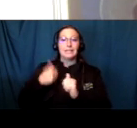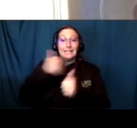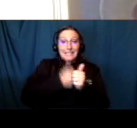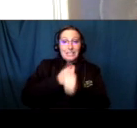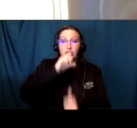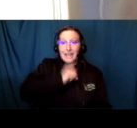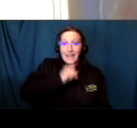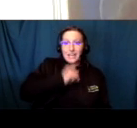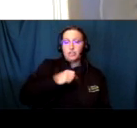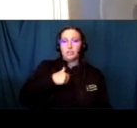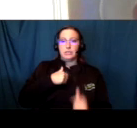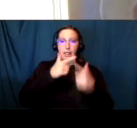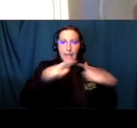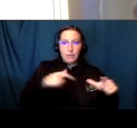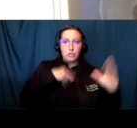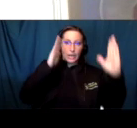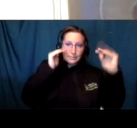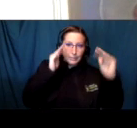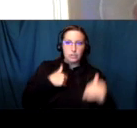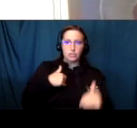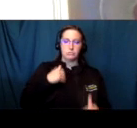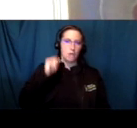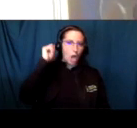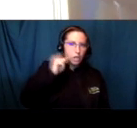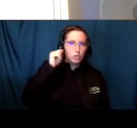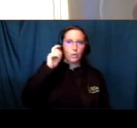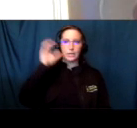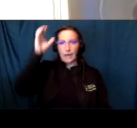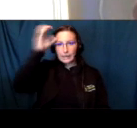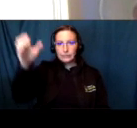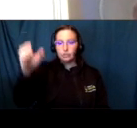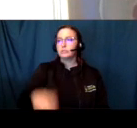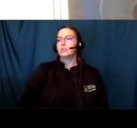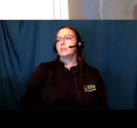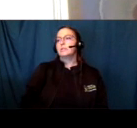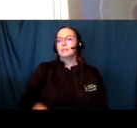language auditory cognition and if you go through even that one which is for